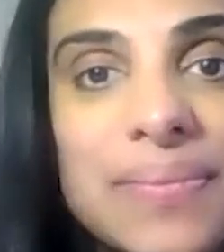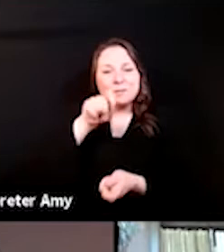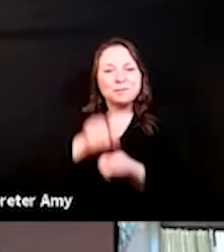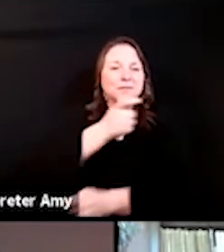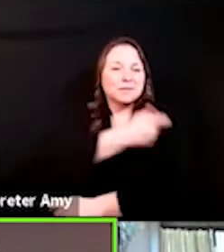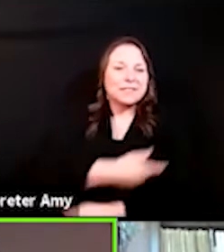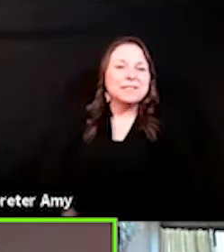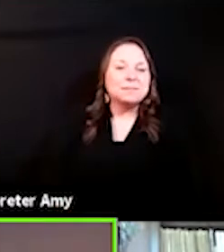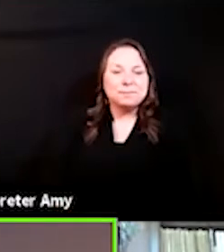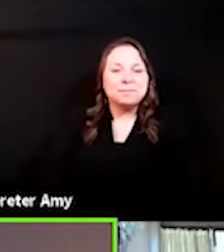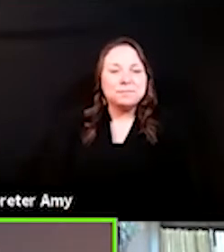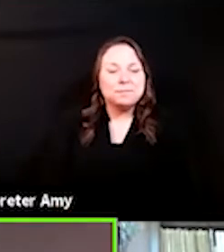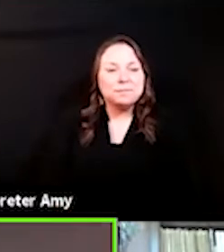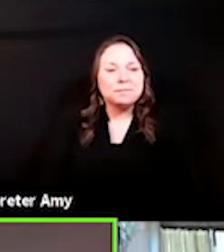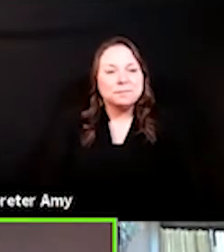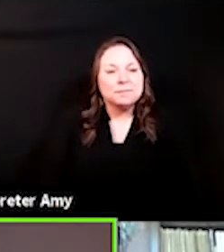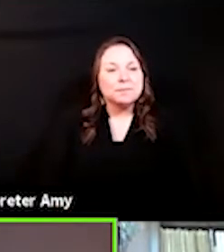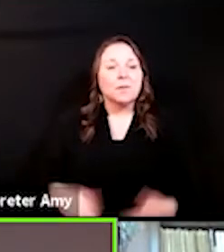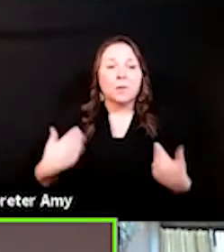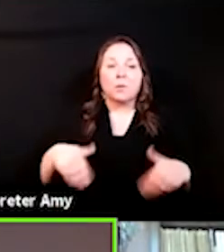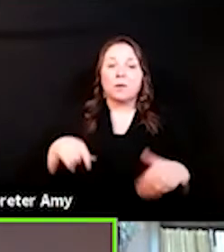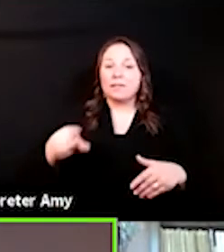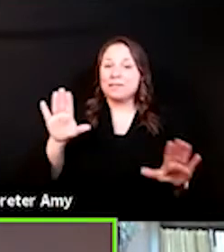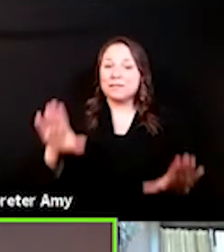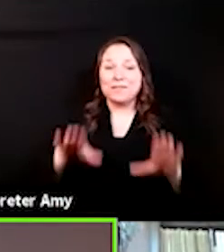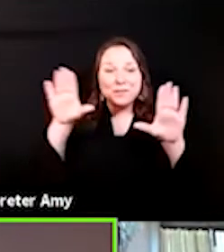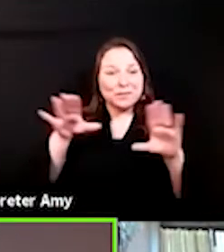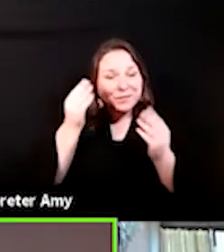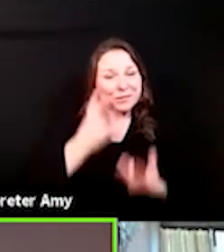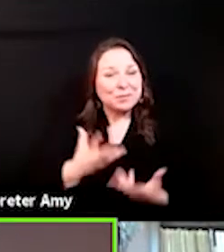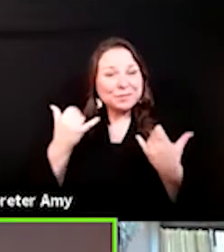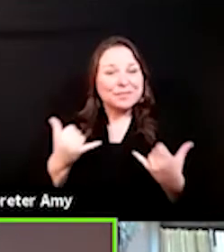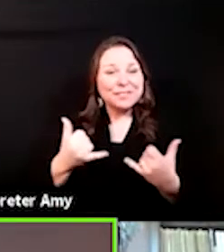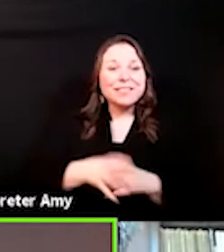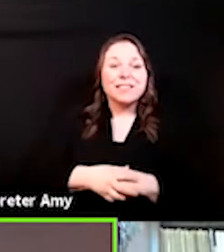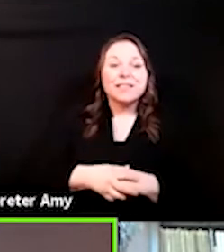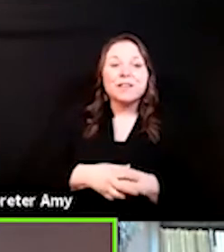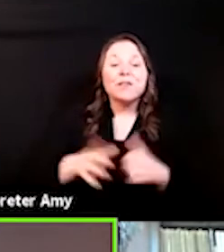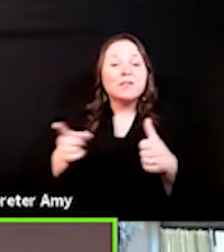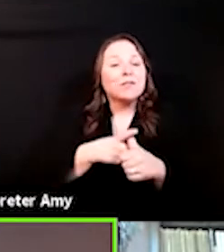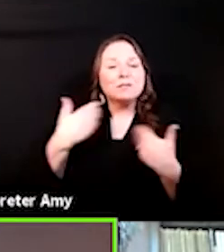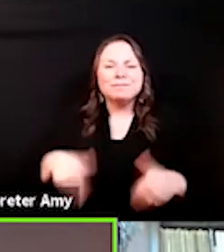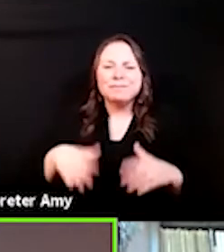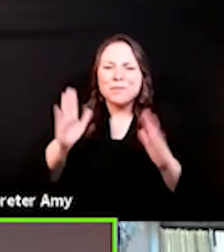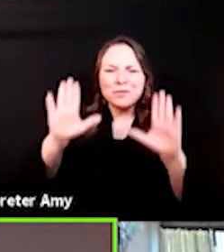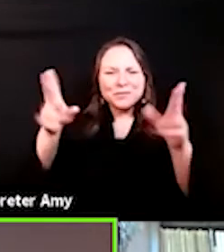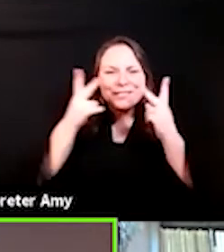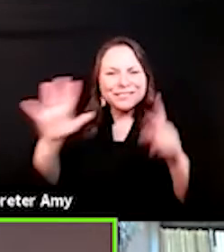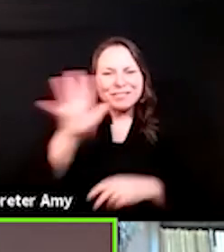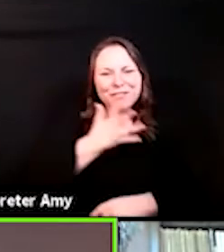THAT INFORMATION UPDATE FOR EACH OF THE SPECIFIC VACCINES. » I MEAN, THIS HAS BEEN WONDERFUL TODAY, I HAVE TO SAY . A, IT'S A TREAT TO BE ABLE